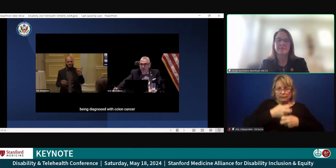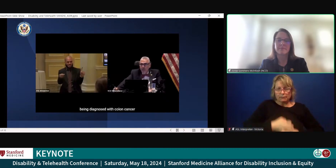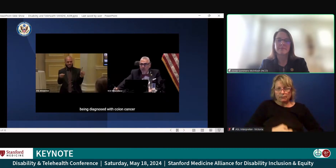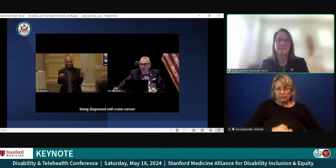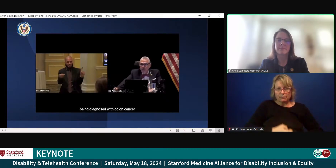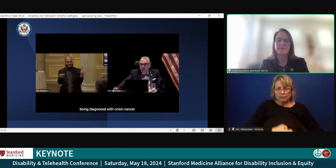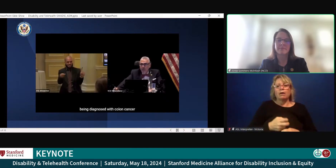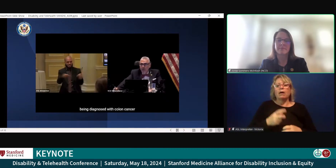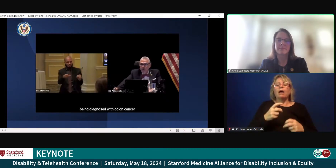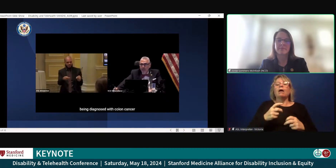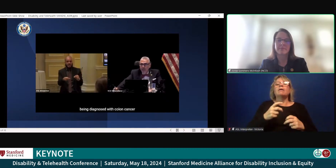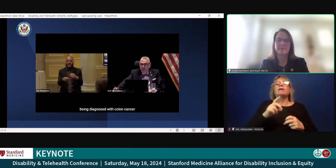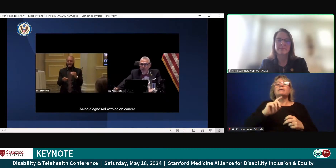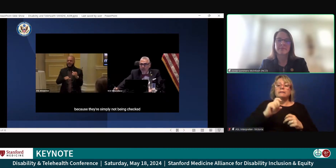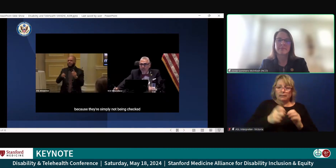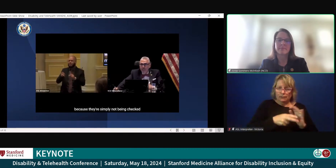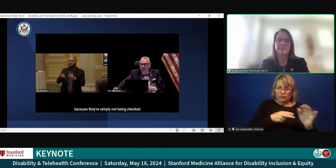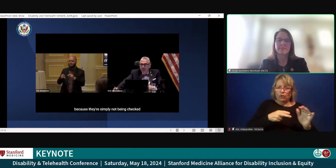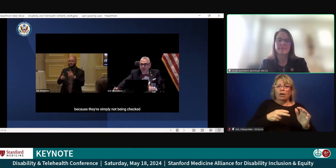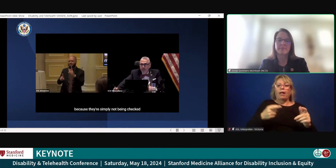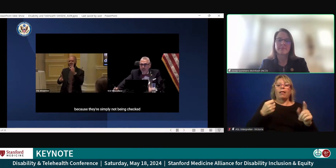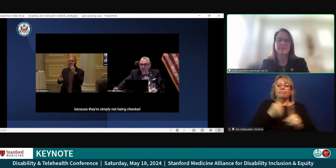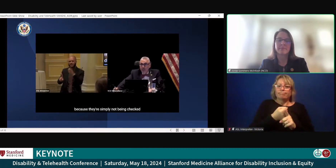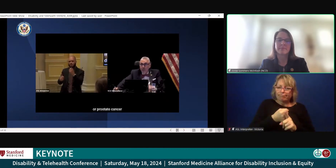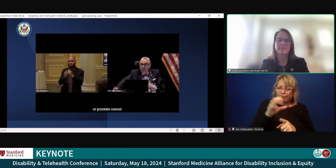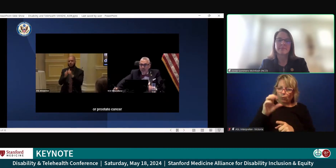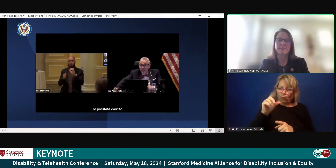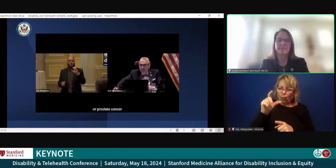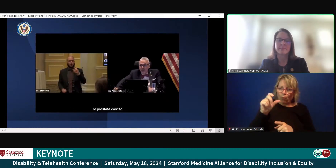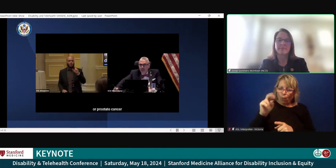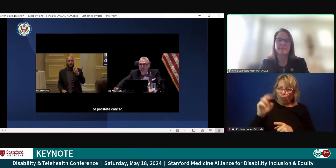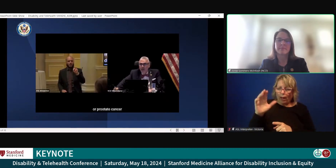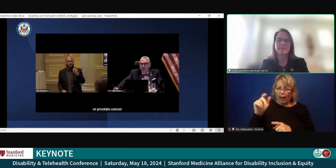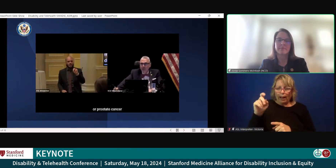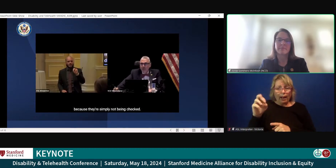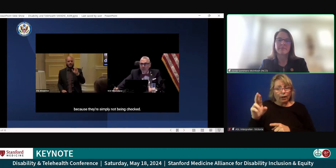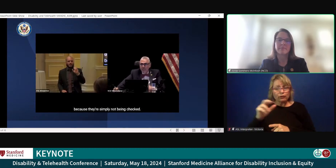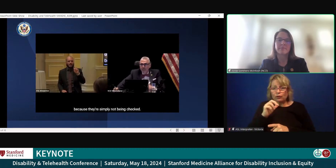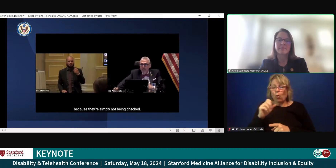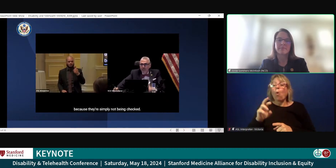diagnosed with colon cancer because they're simply not being checked, or prostate cancer,